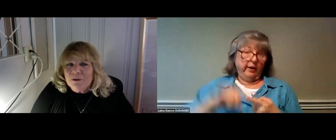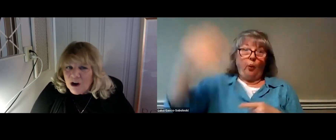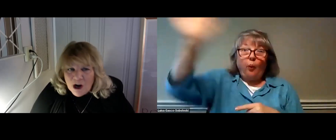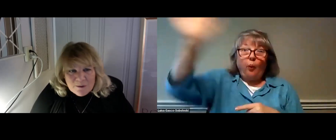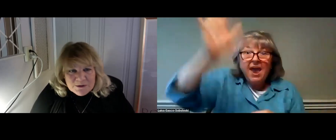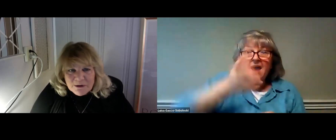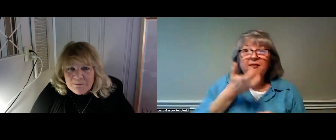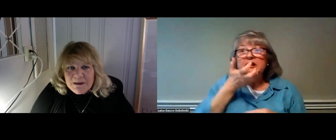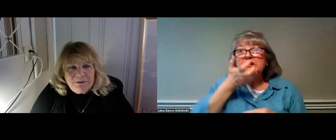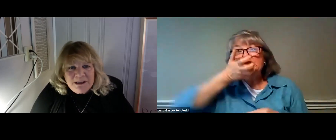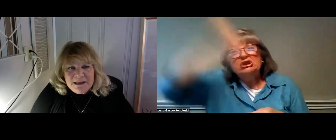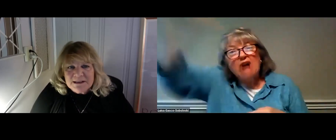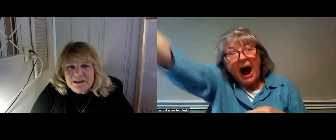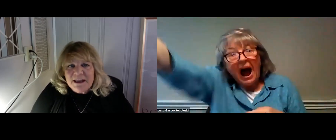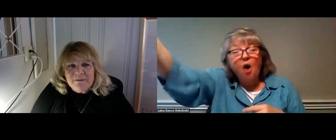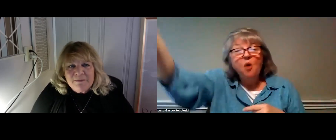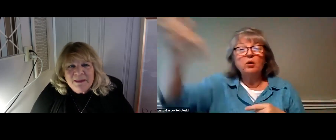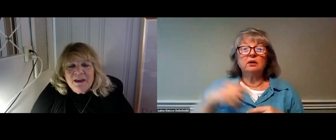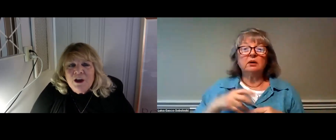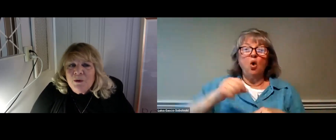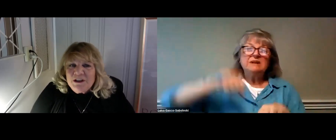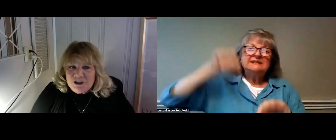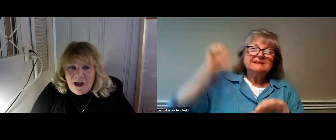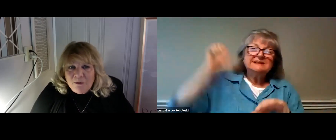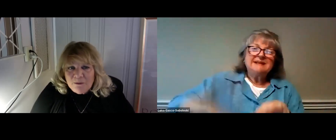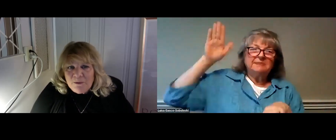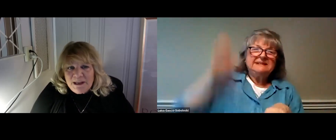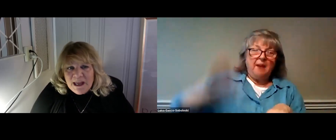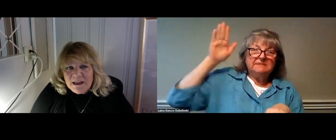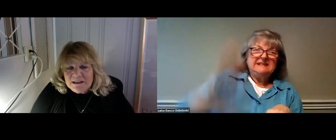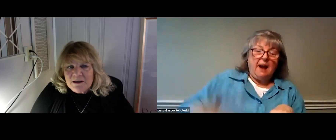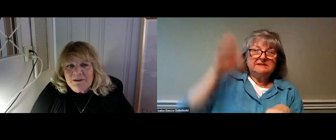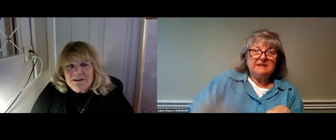we throw our arms around people easily, we shout when we can't get somebody's attention,